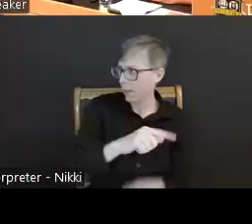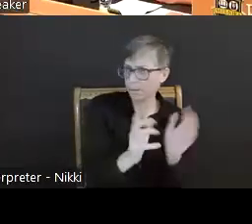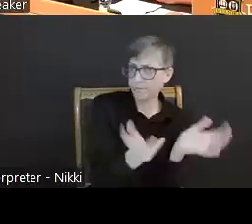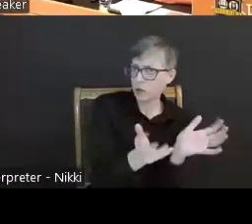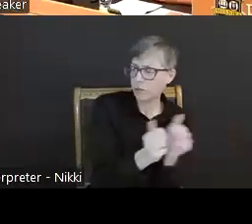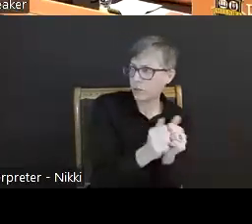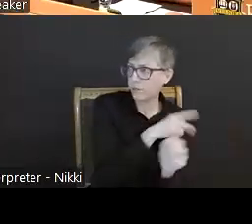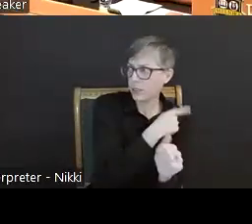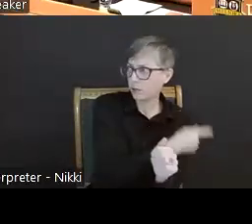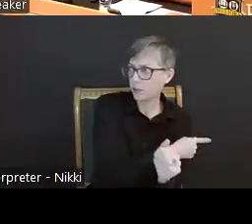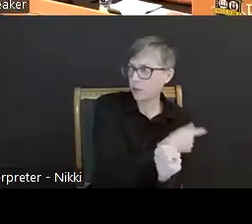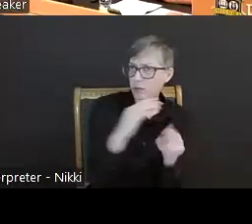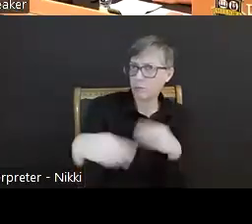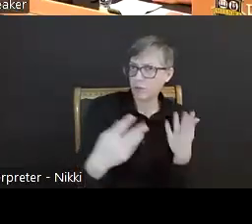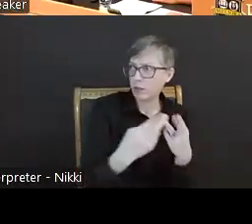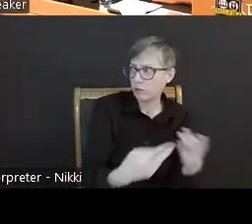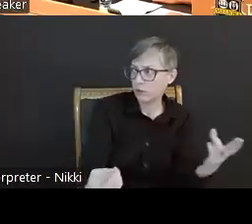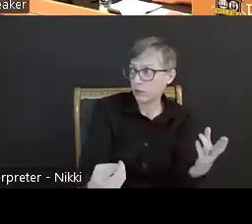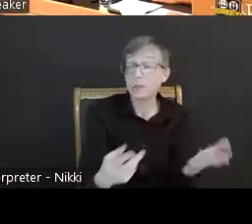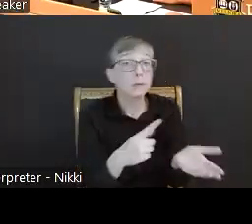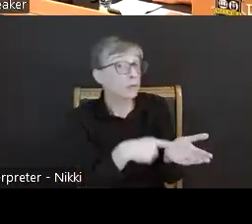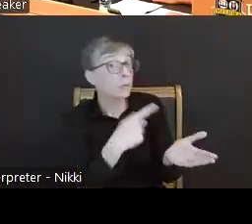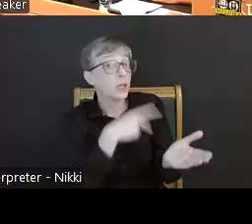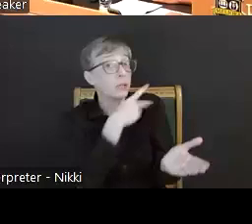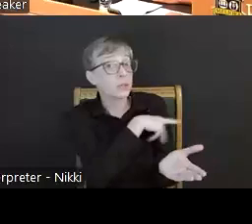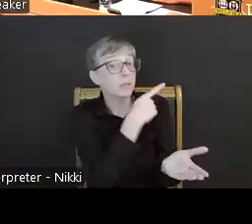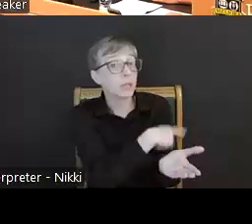the patient could potentially Decline and that would be okay that's pretty common actually in our